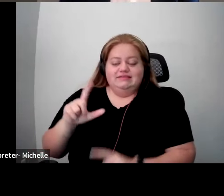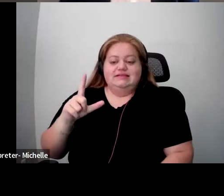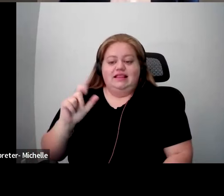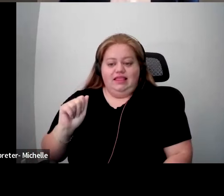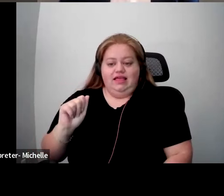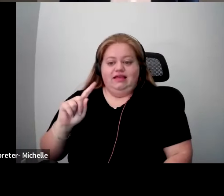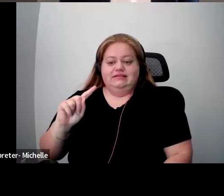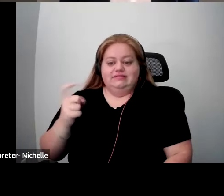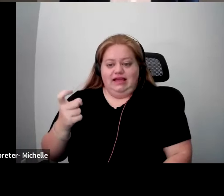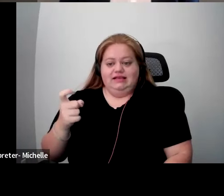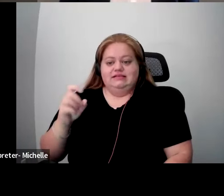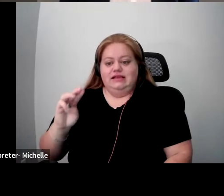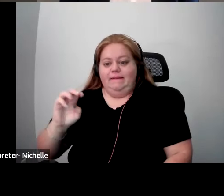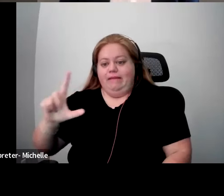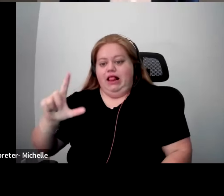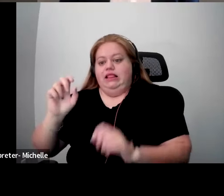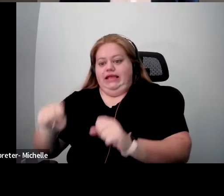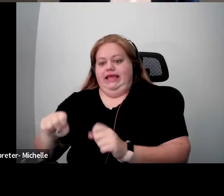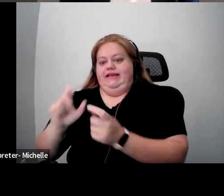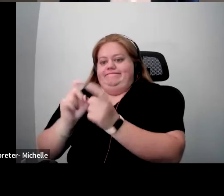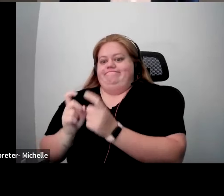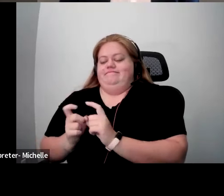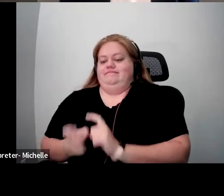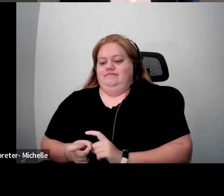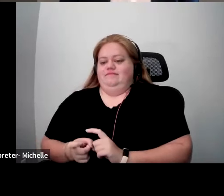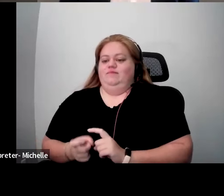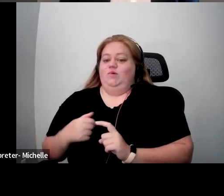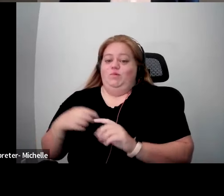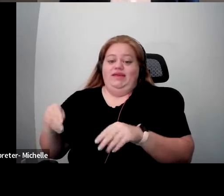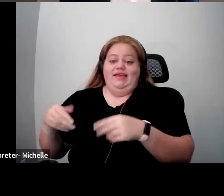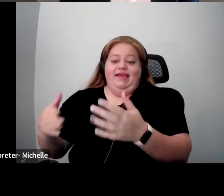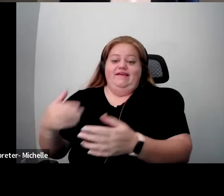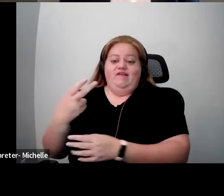It was graciously given hardware by the Quark Research Group